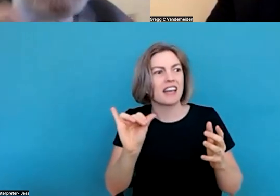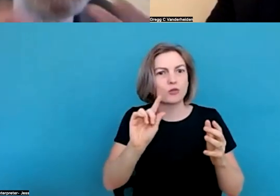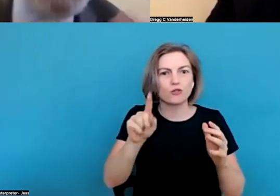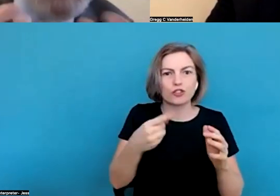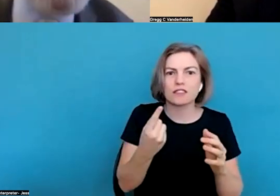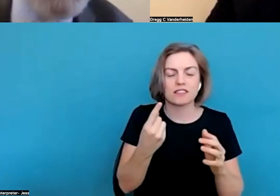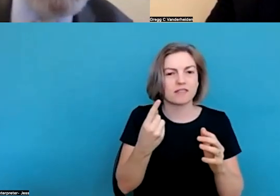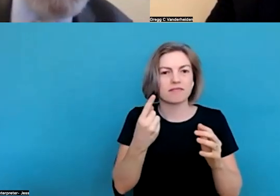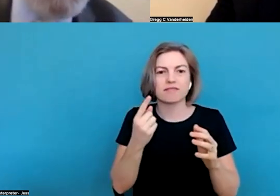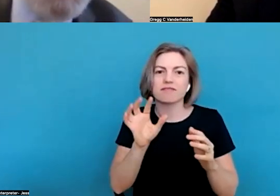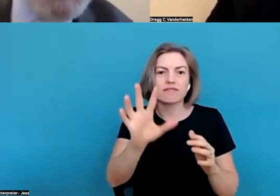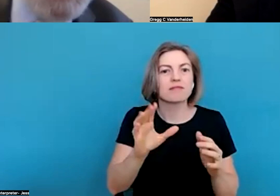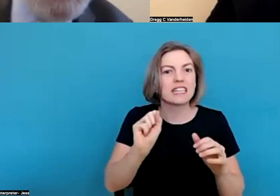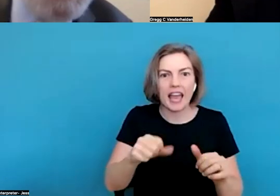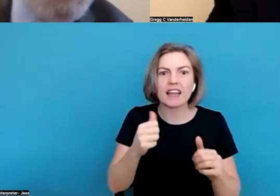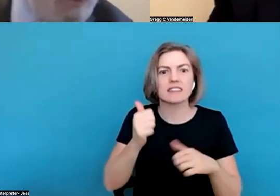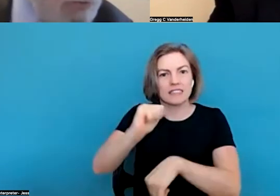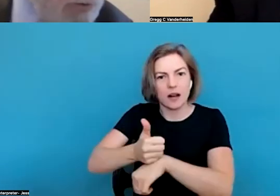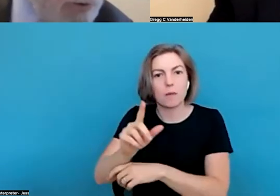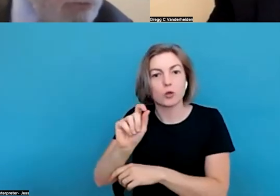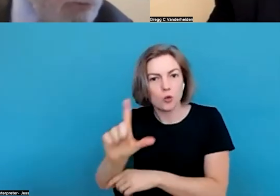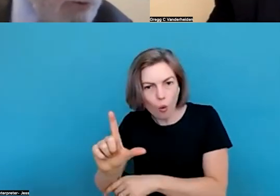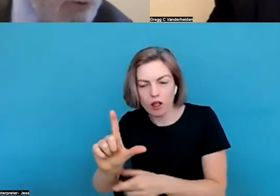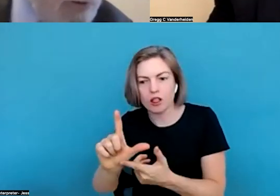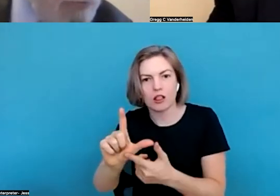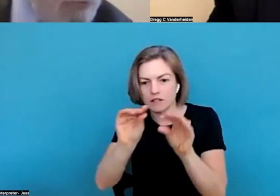idea that you could have a set of tools that enhance accessibility would be very useful.